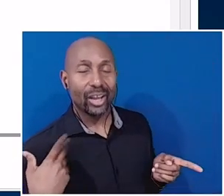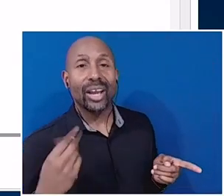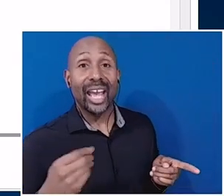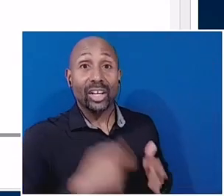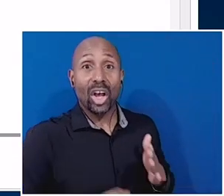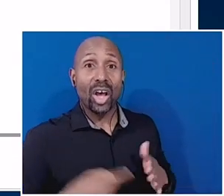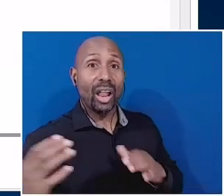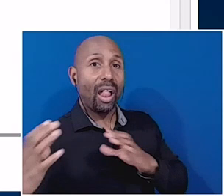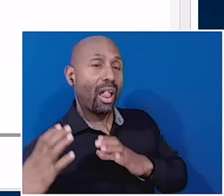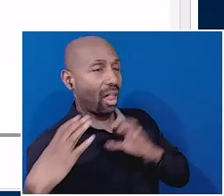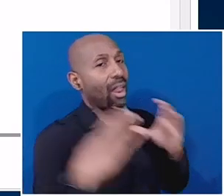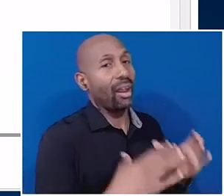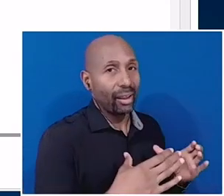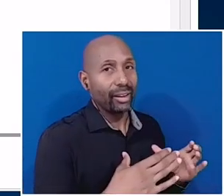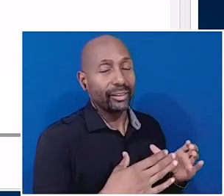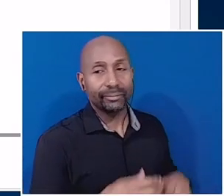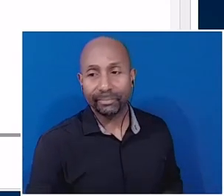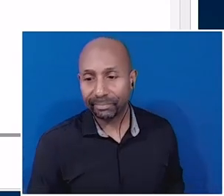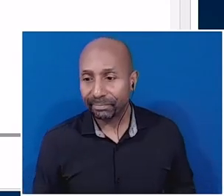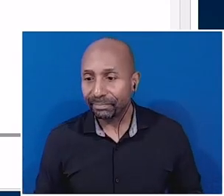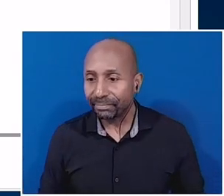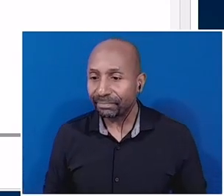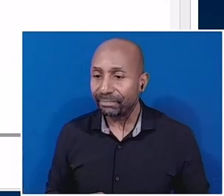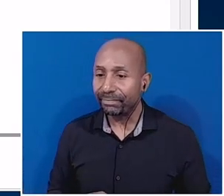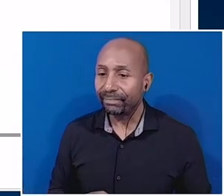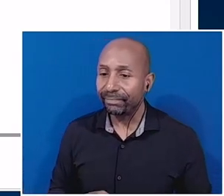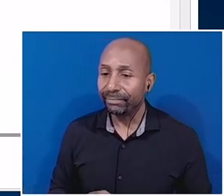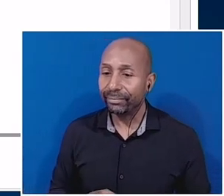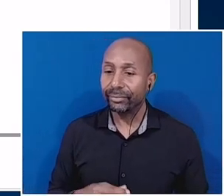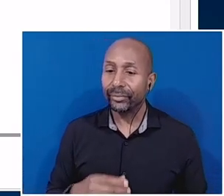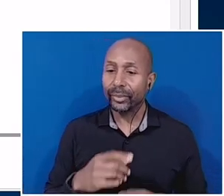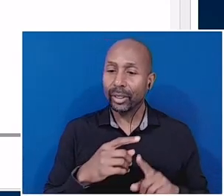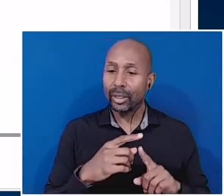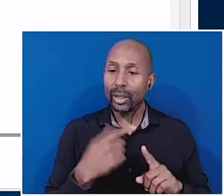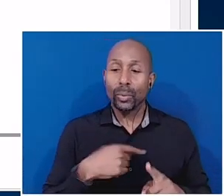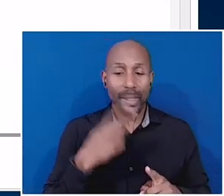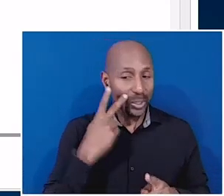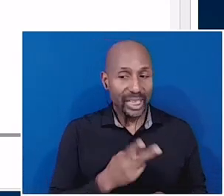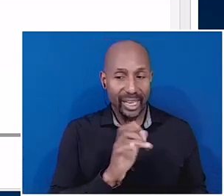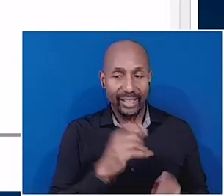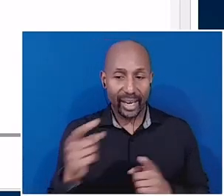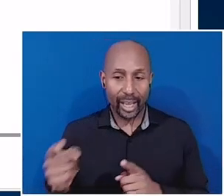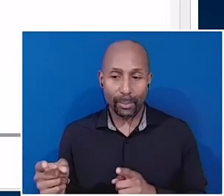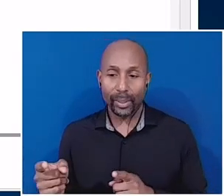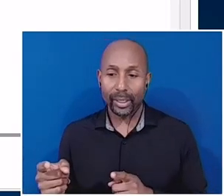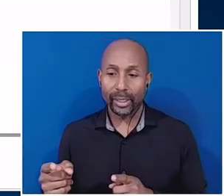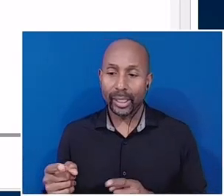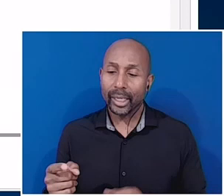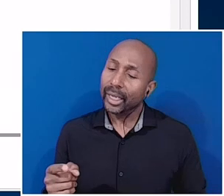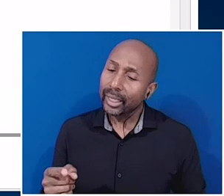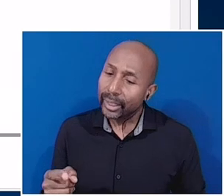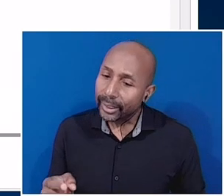good enough for Federal regulation-making. And we've had virtual visits on the accreditation side.